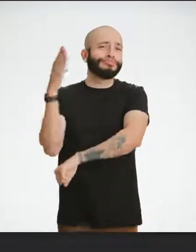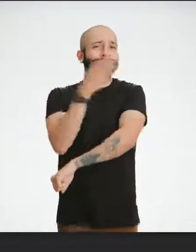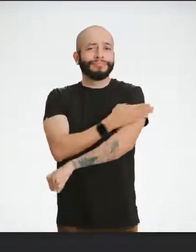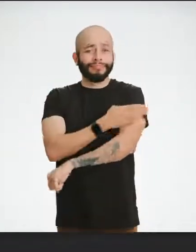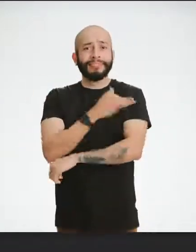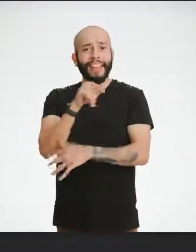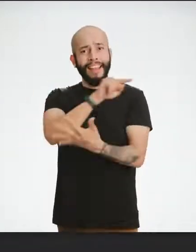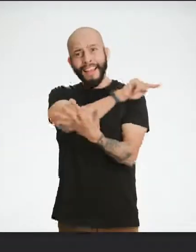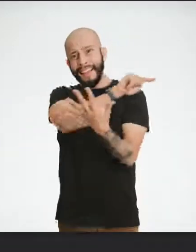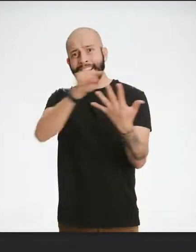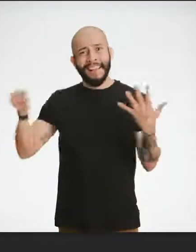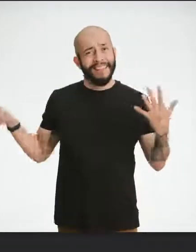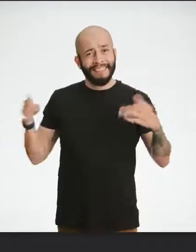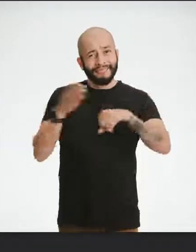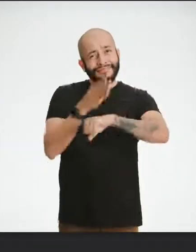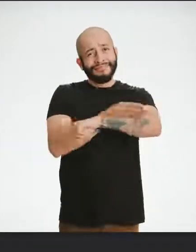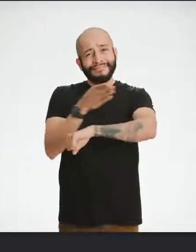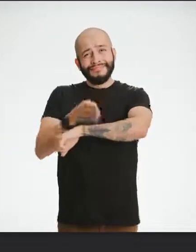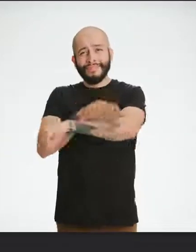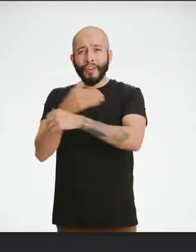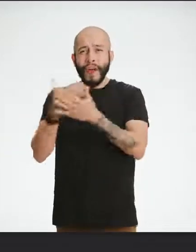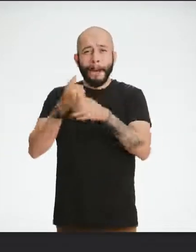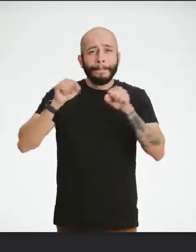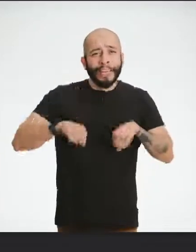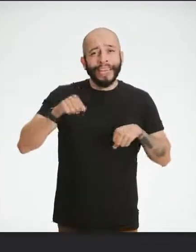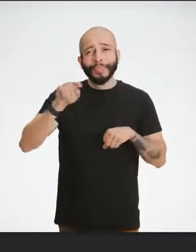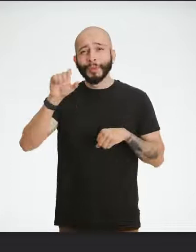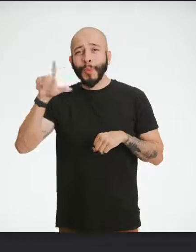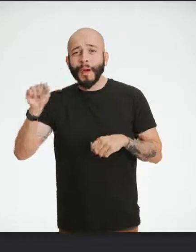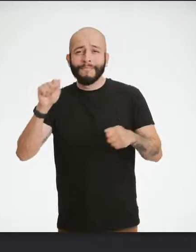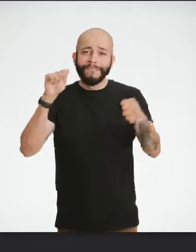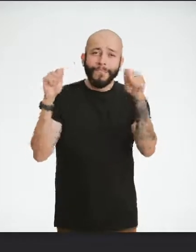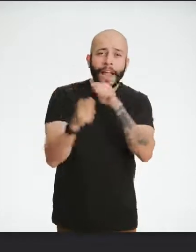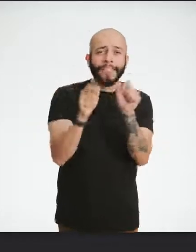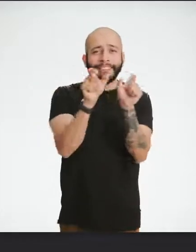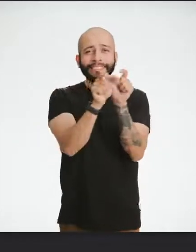With these under-the-hood improvements, new abilities in tooling, an evolved syntax that's